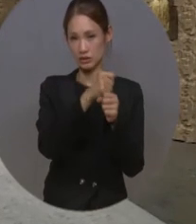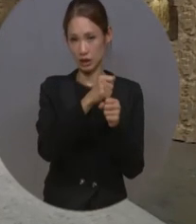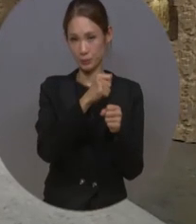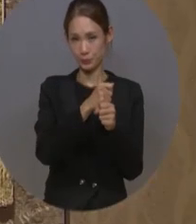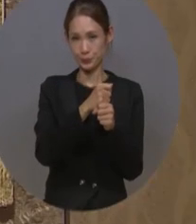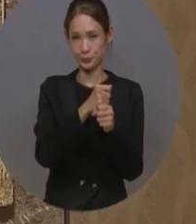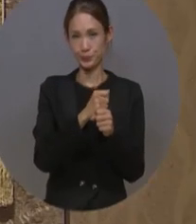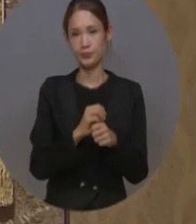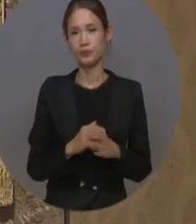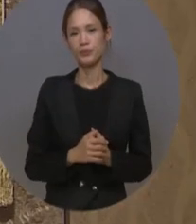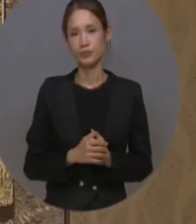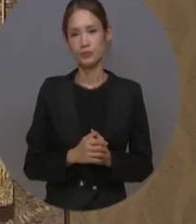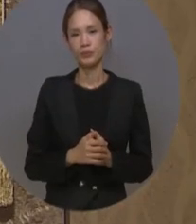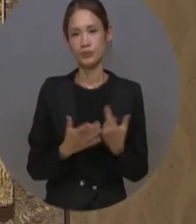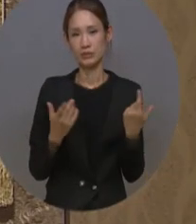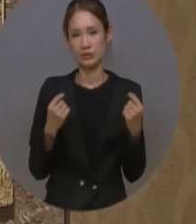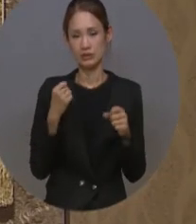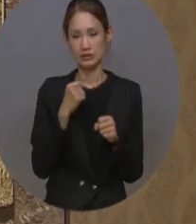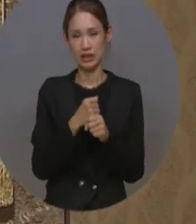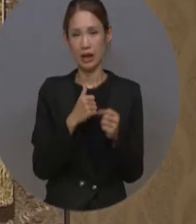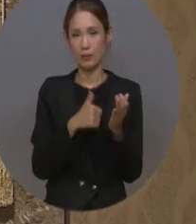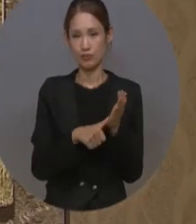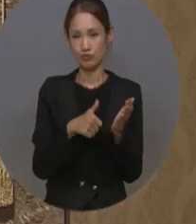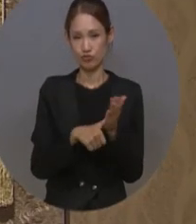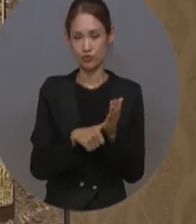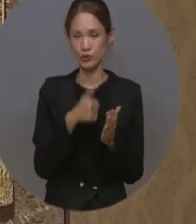and introduce it